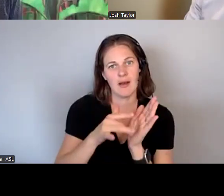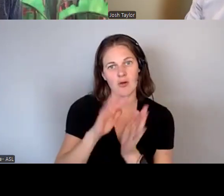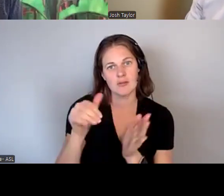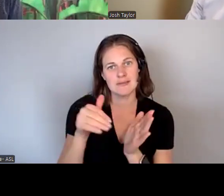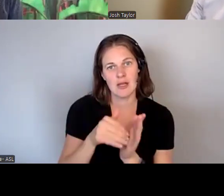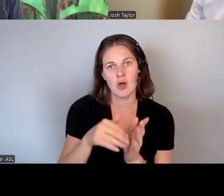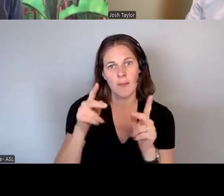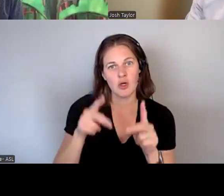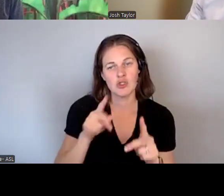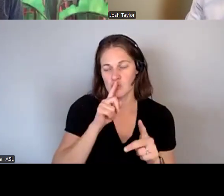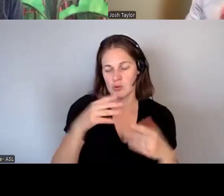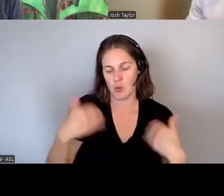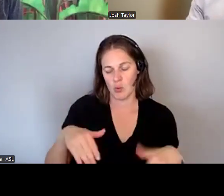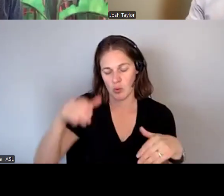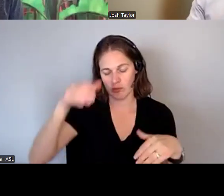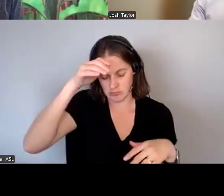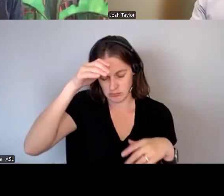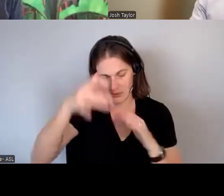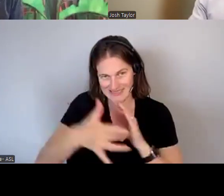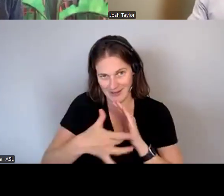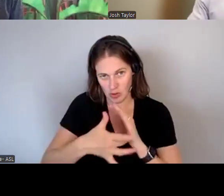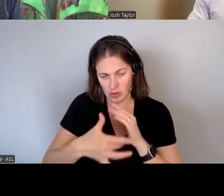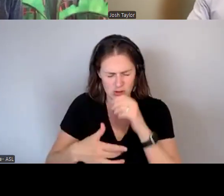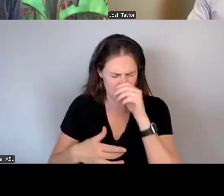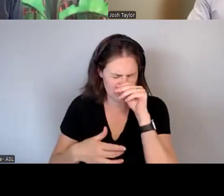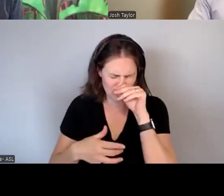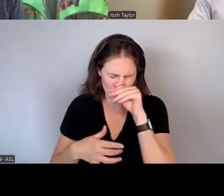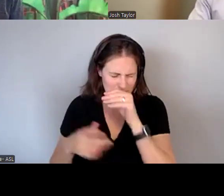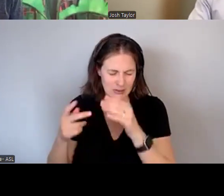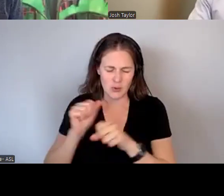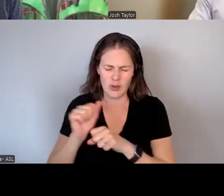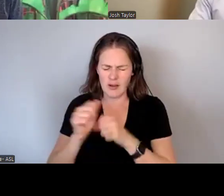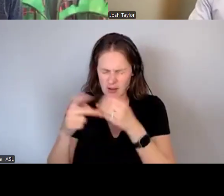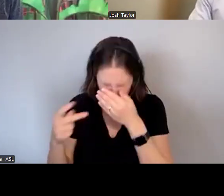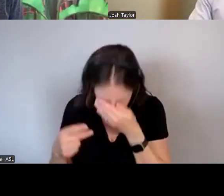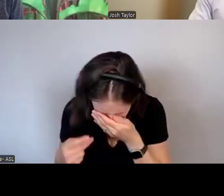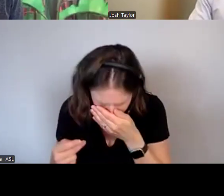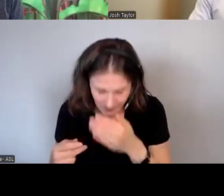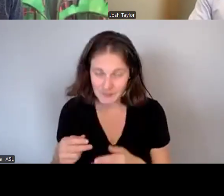is working a lot on programming for many different departments at the same time, and it's just picking up that work.